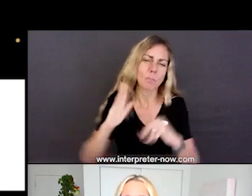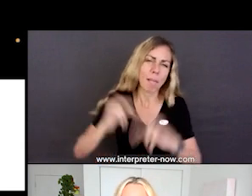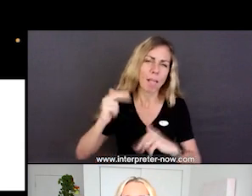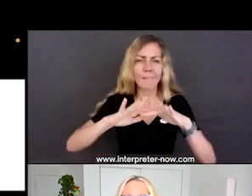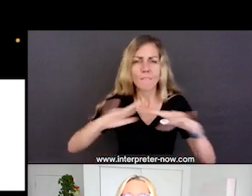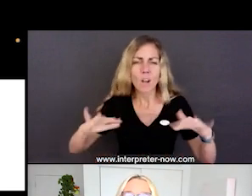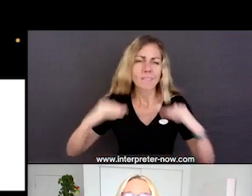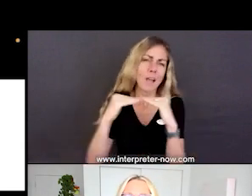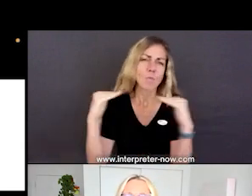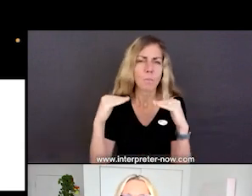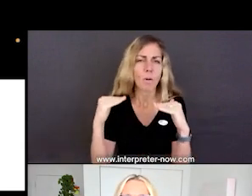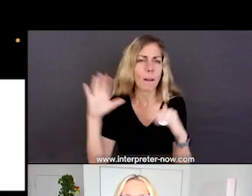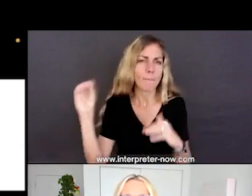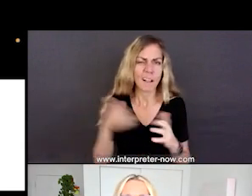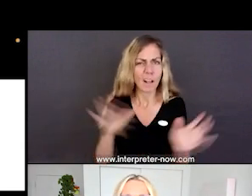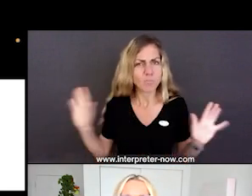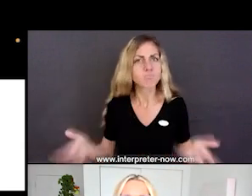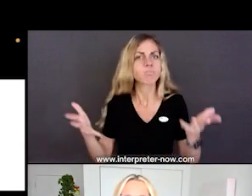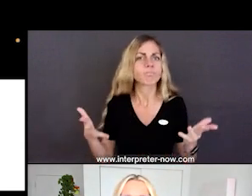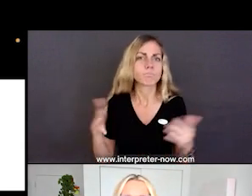companies, and really drive allyship across organizations.